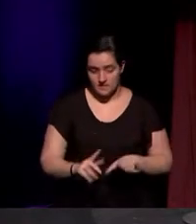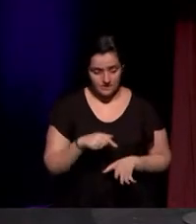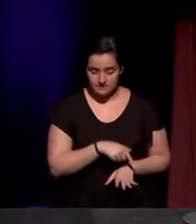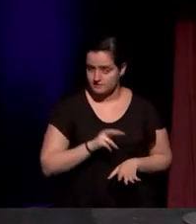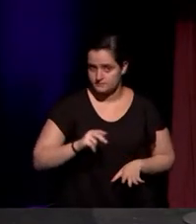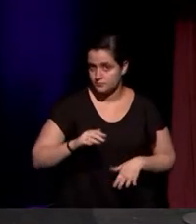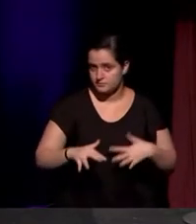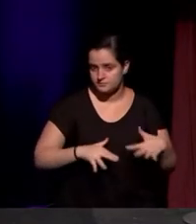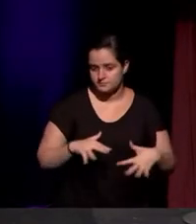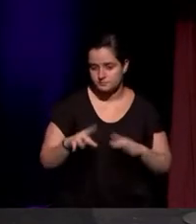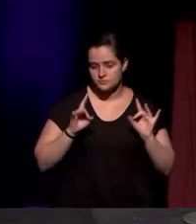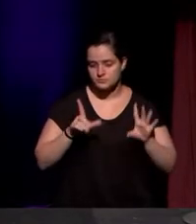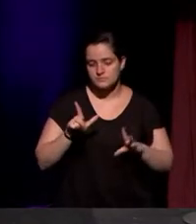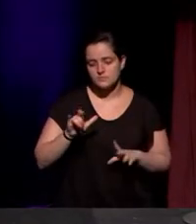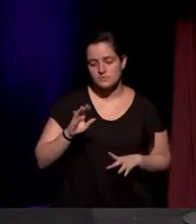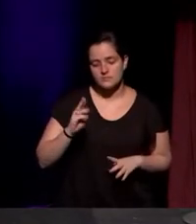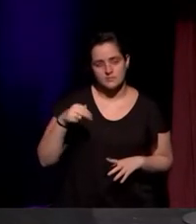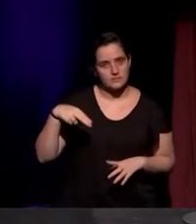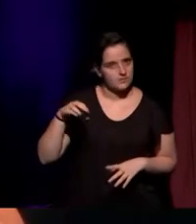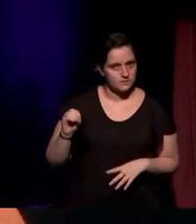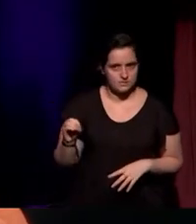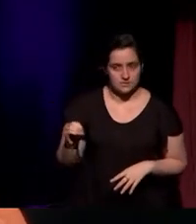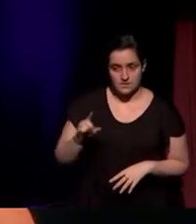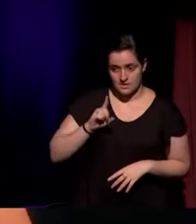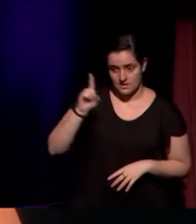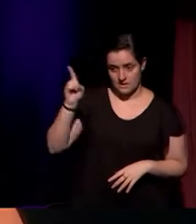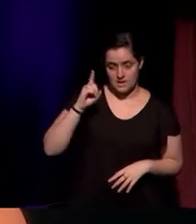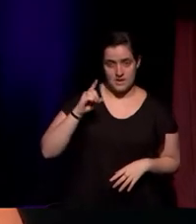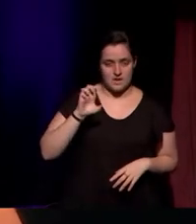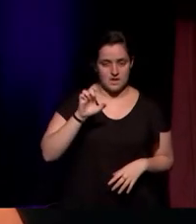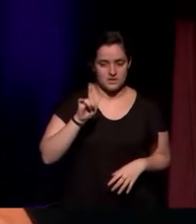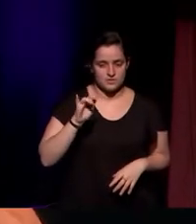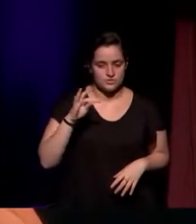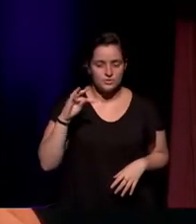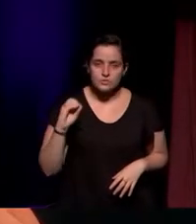which is only in Lebanon, Egypt is a place,